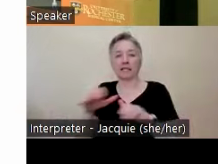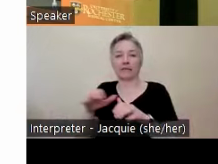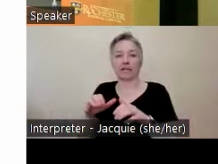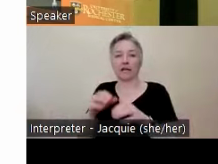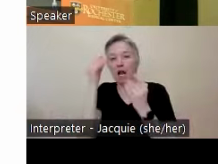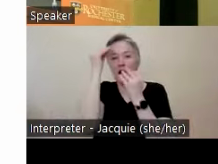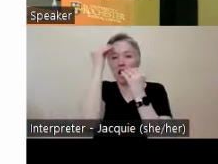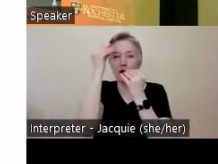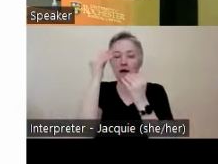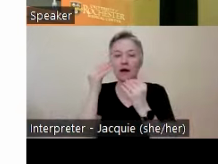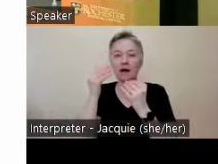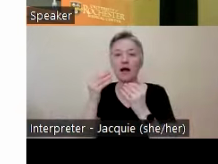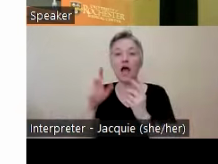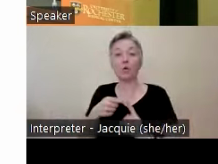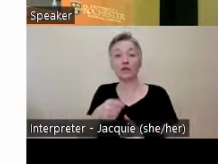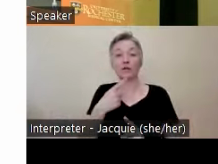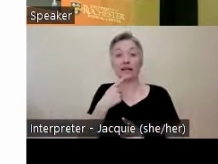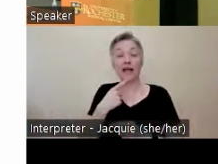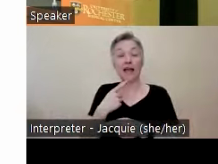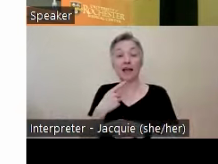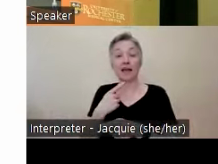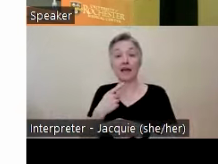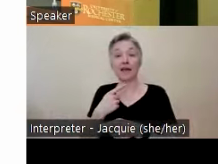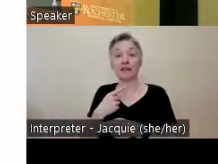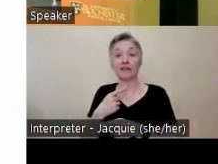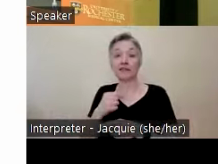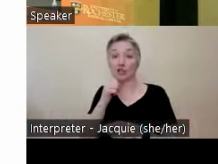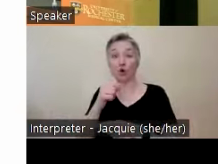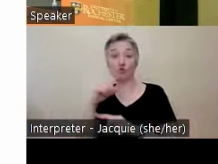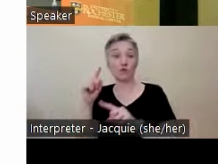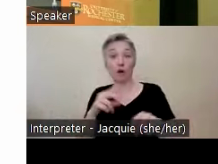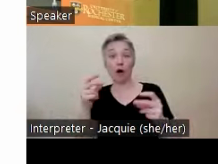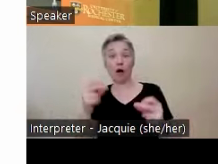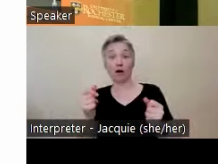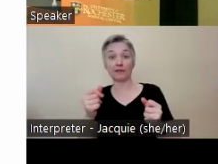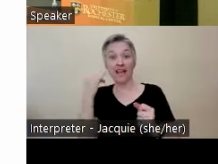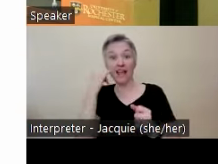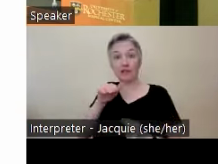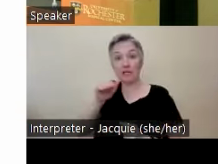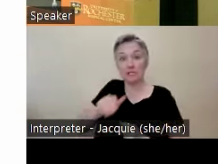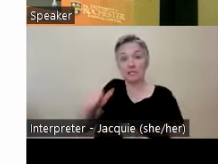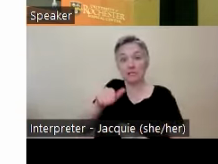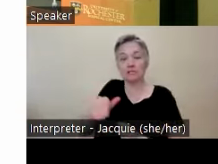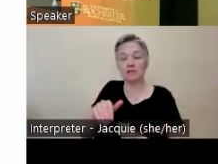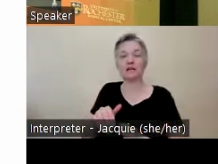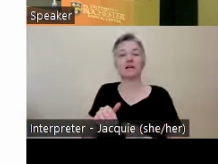don't respond as much to repeated stimula I wondered about habituating more quickly and it